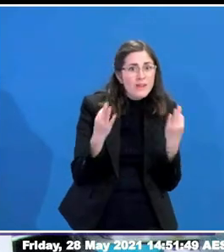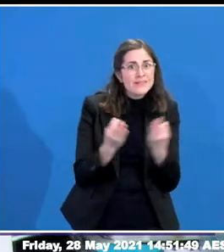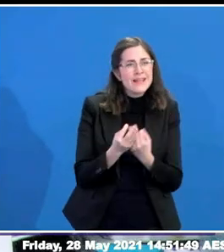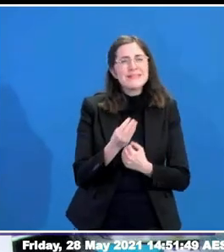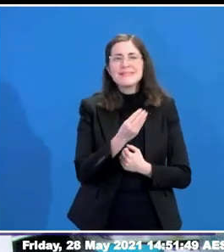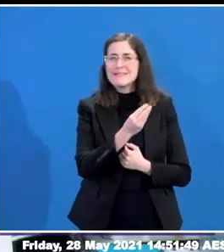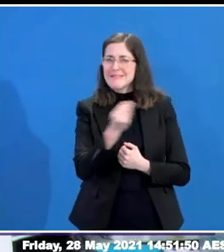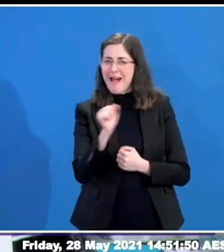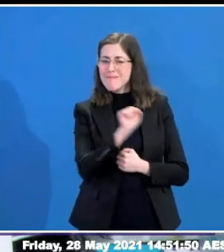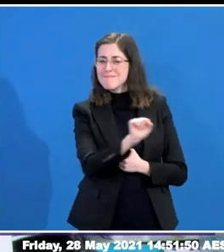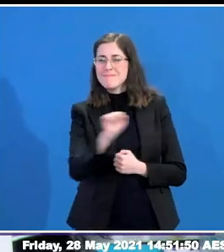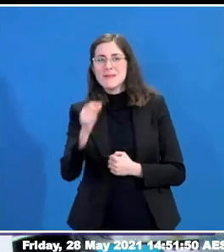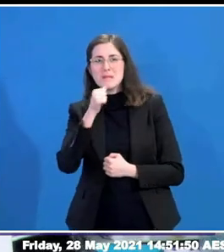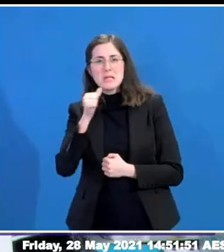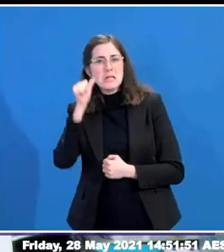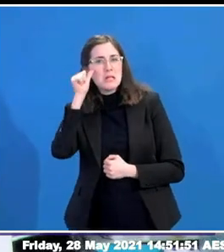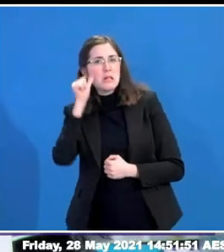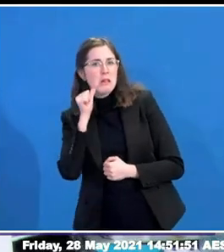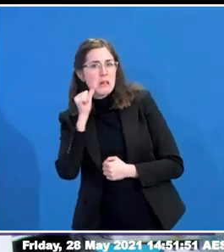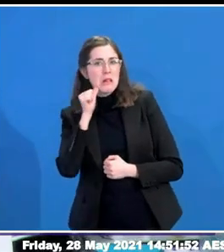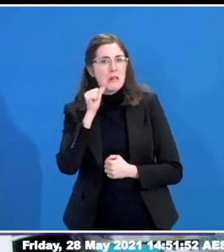whose performance is less than optimal.